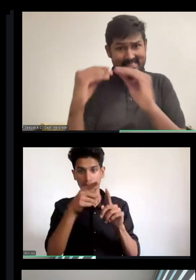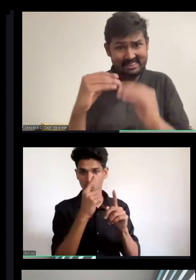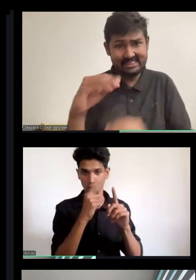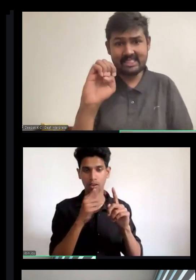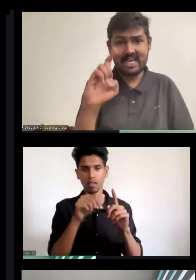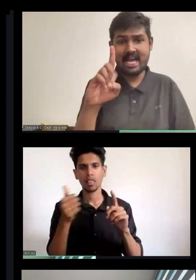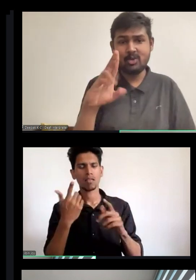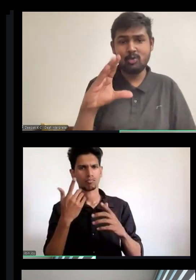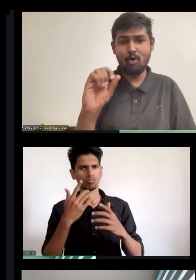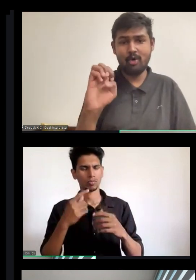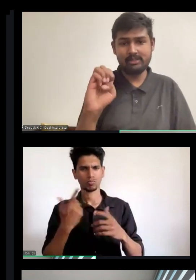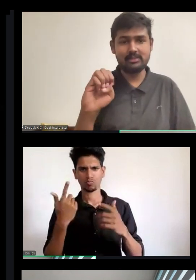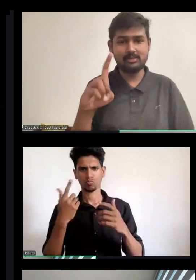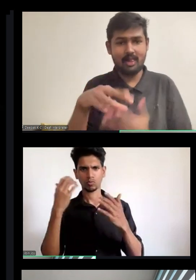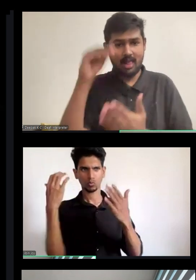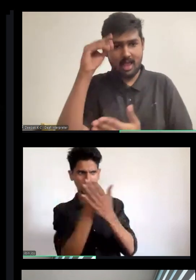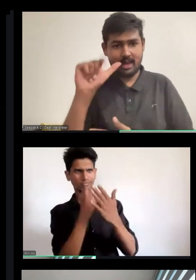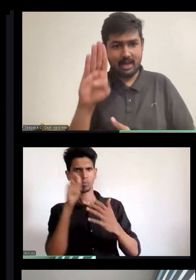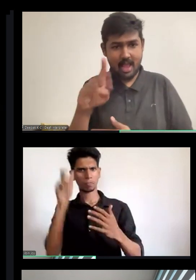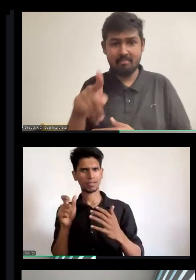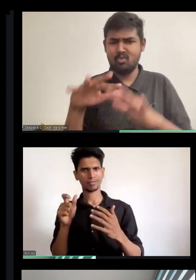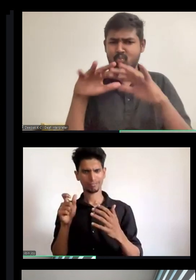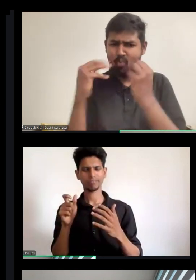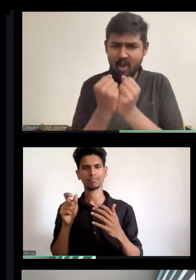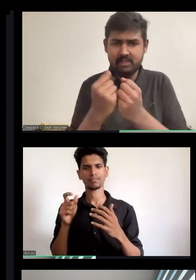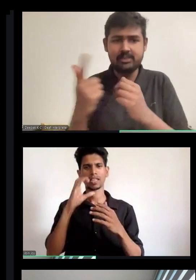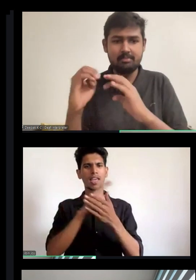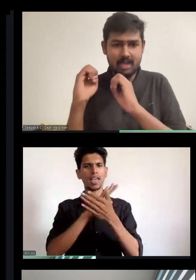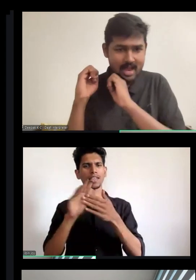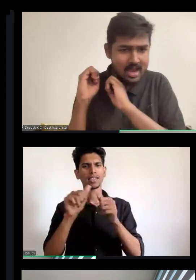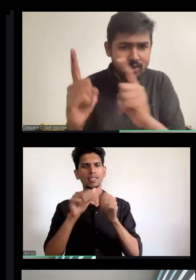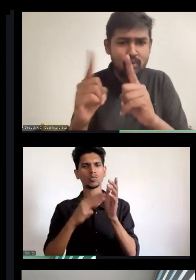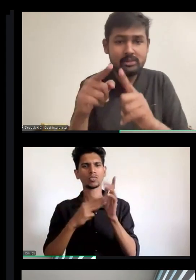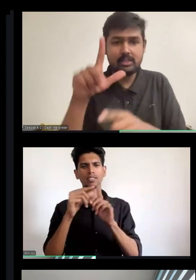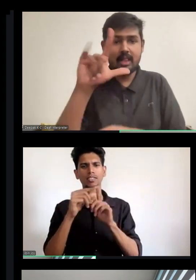This contains nine elements that serve as key performance indicators or KPIs.